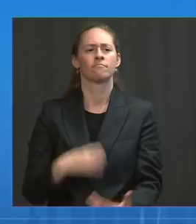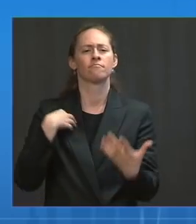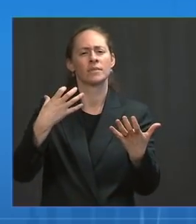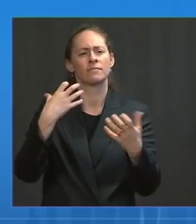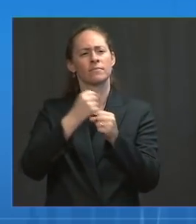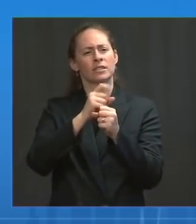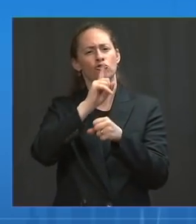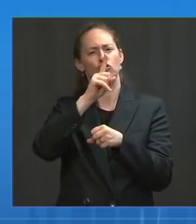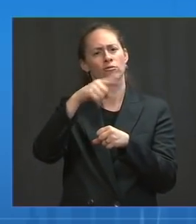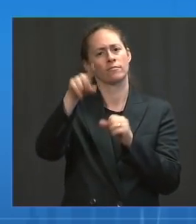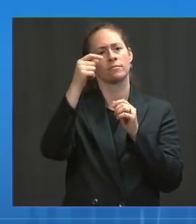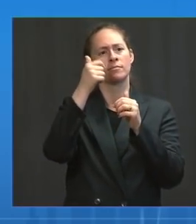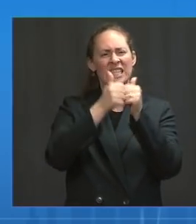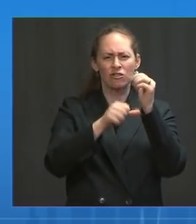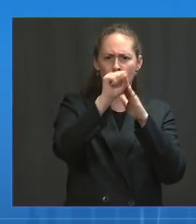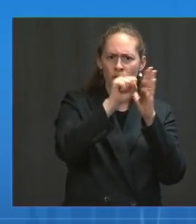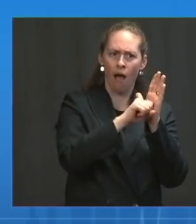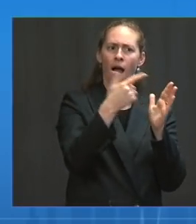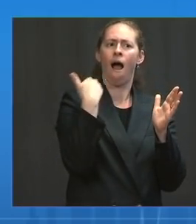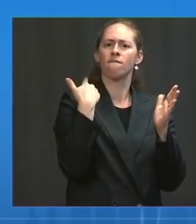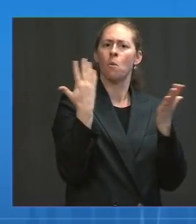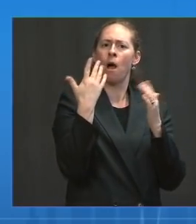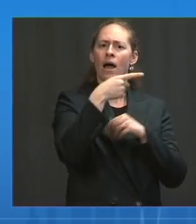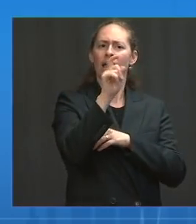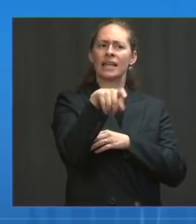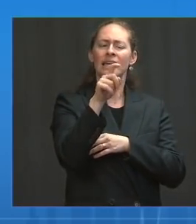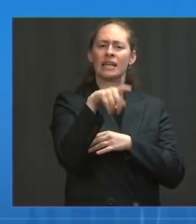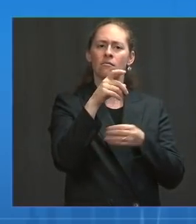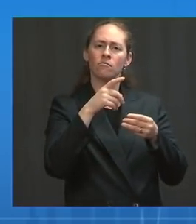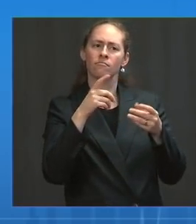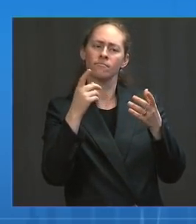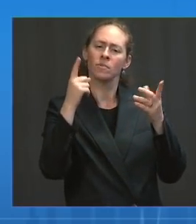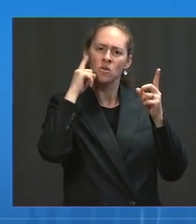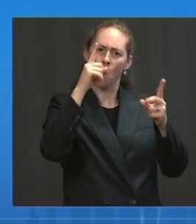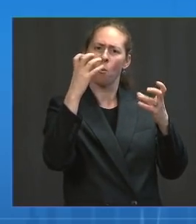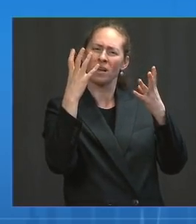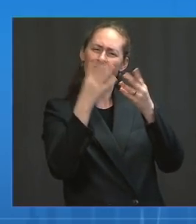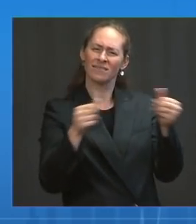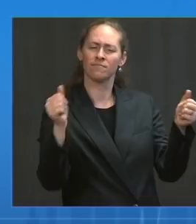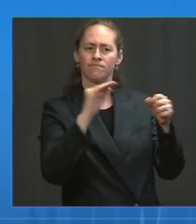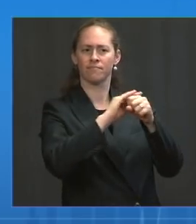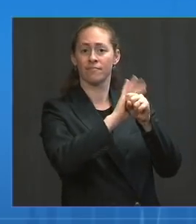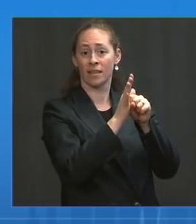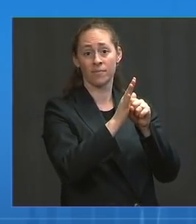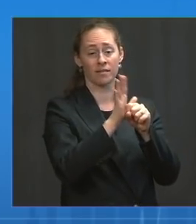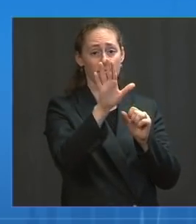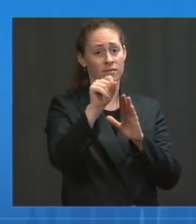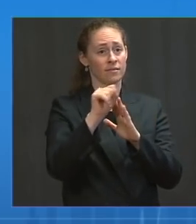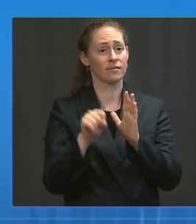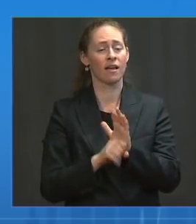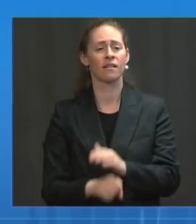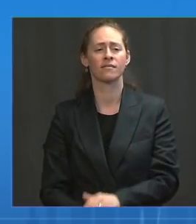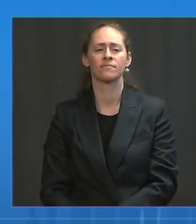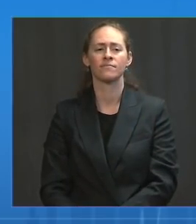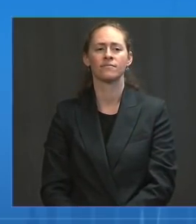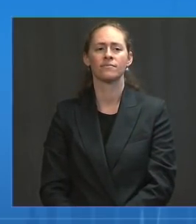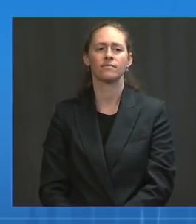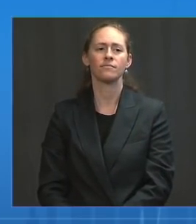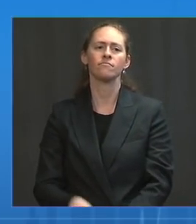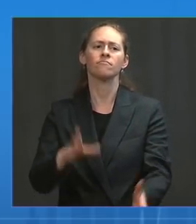and capabilities they need to fight the virus. And as always, we will continue to keep equity at the center of everything we do,